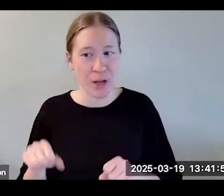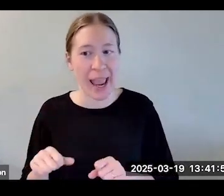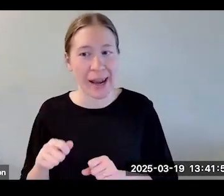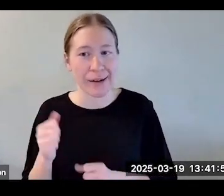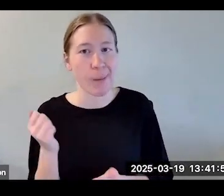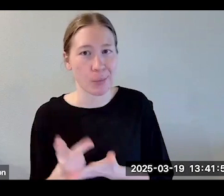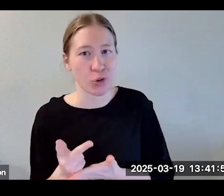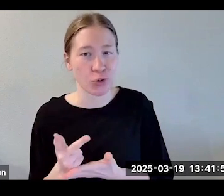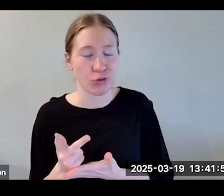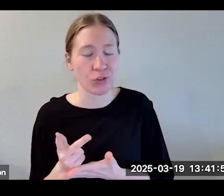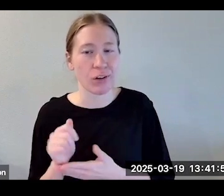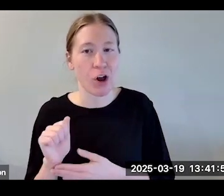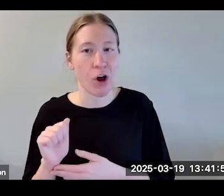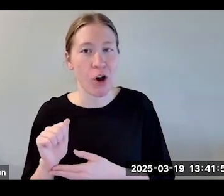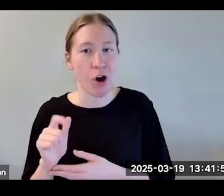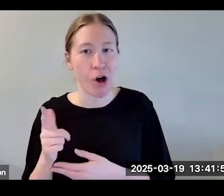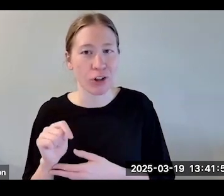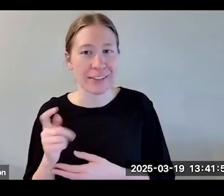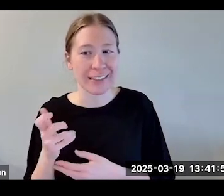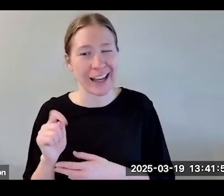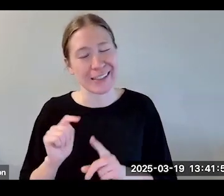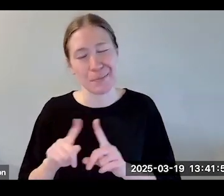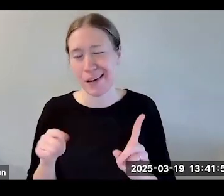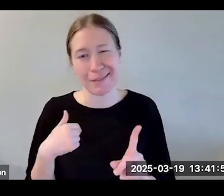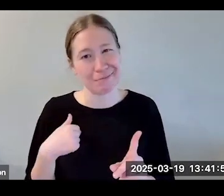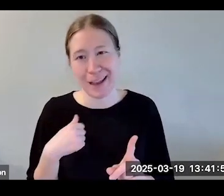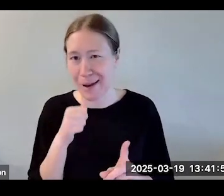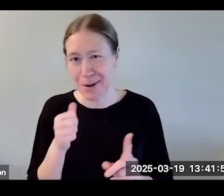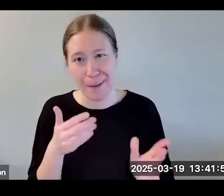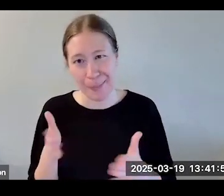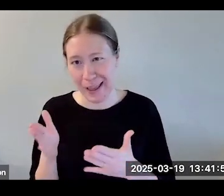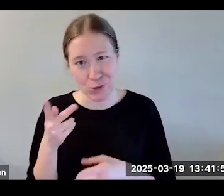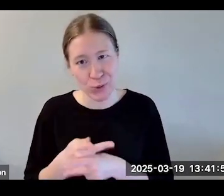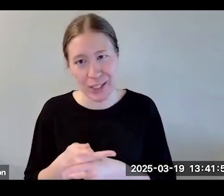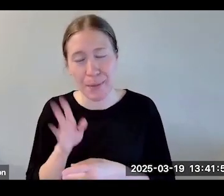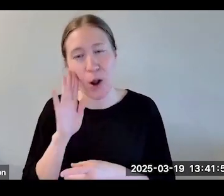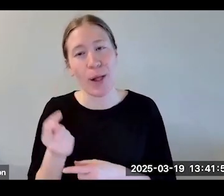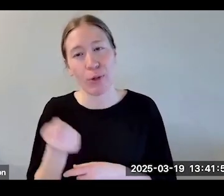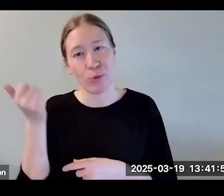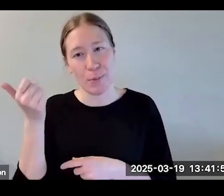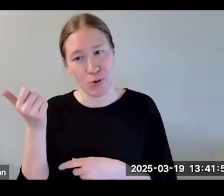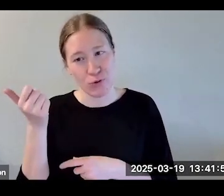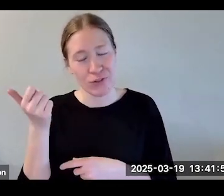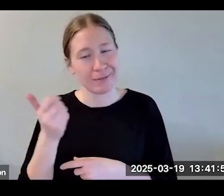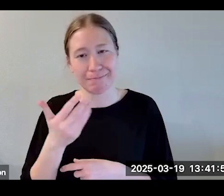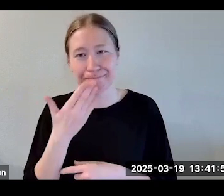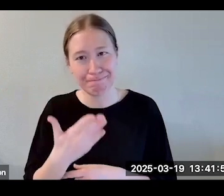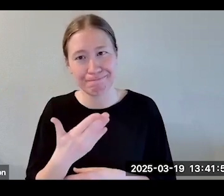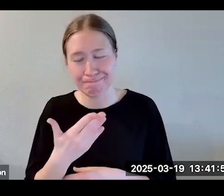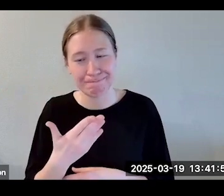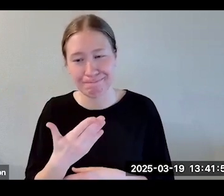because I'm going to delete this, because that was not good alt text. There's another option